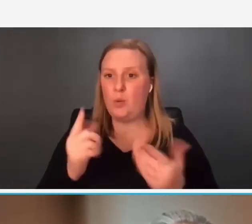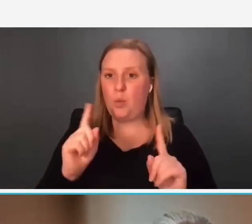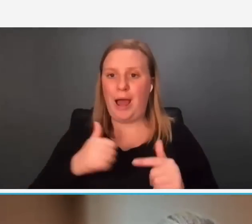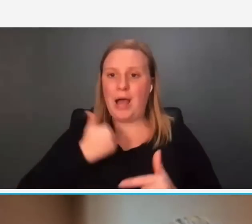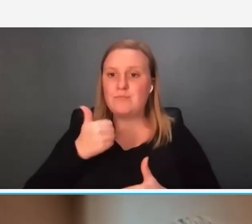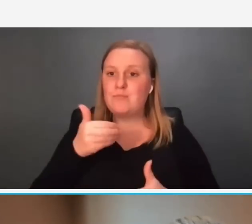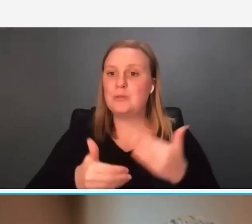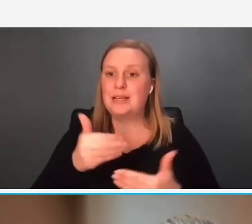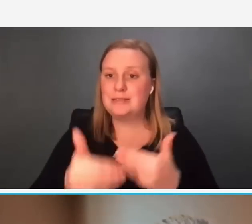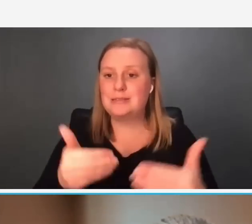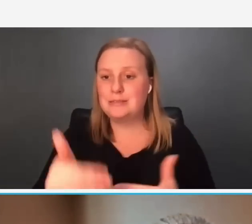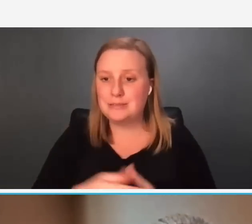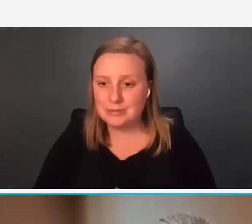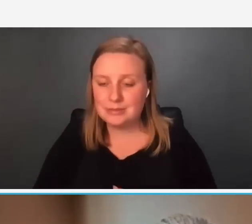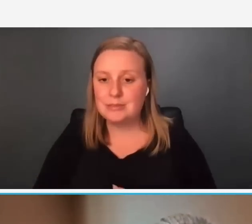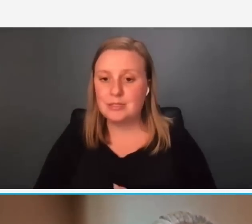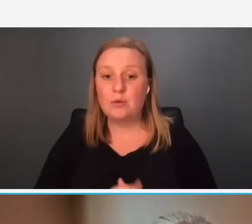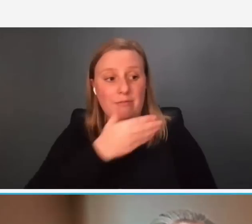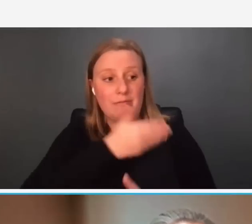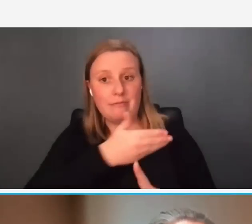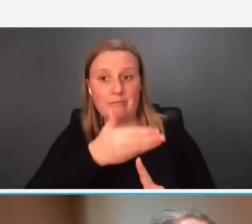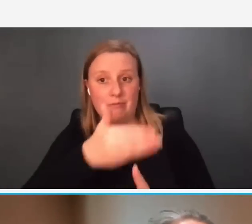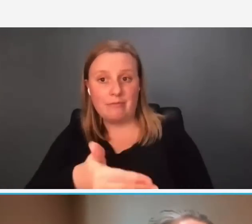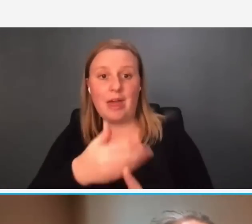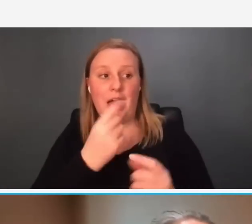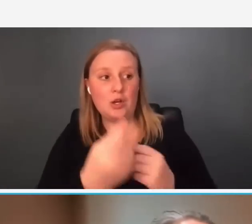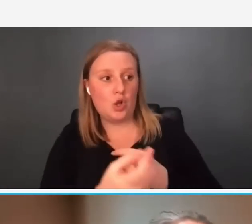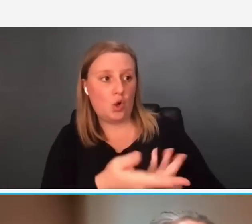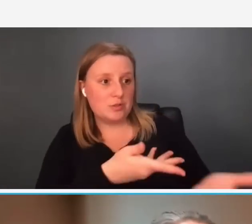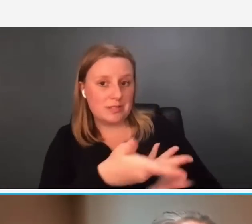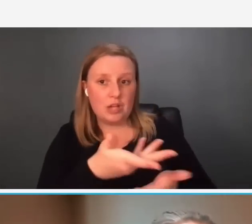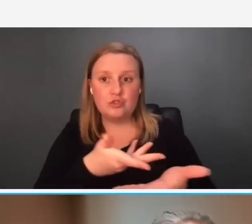we've heard in those consultations, and lastly I'll give you a bit of a sense of where to from here.